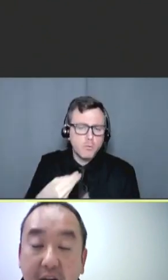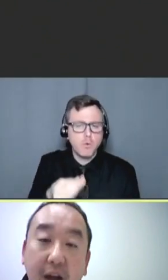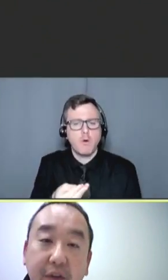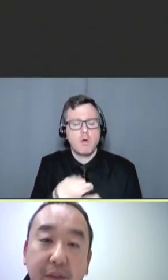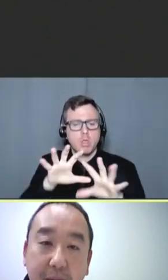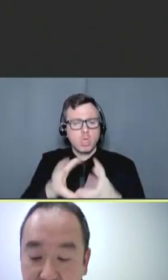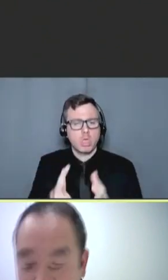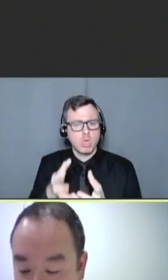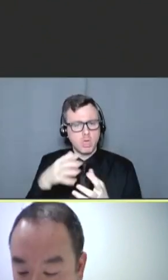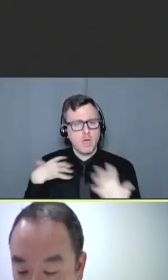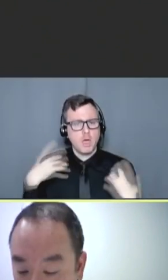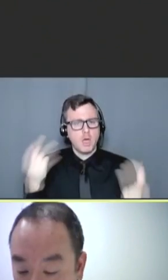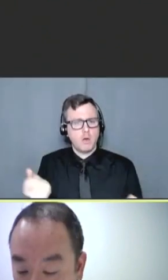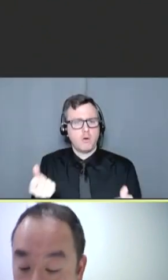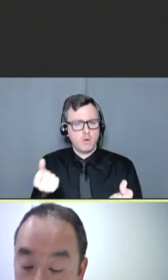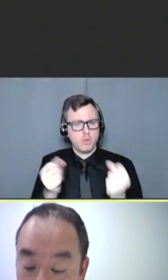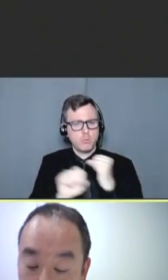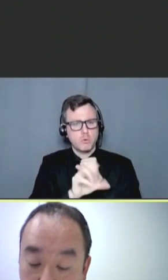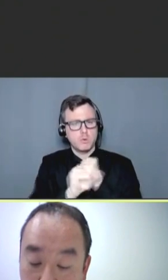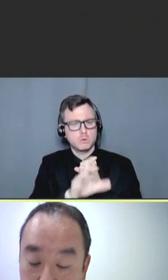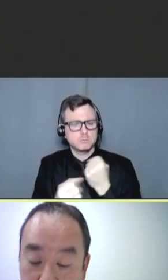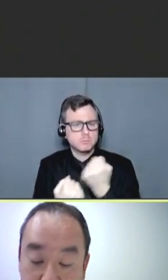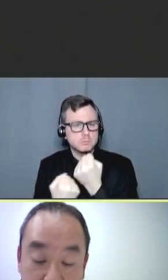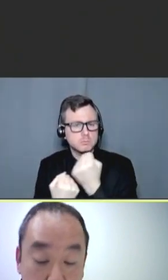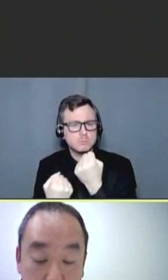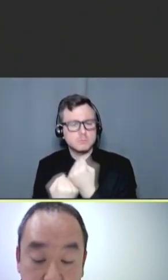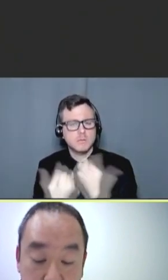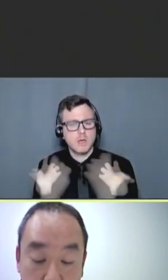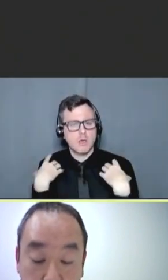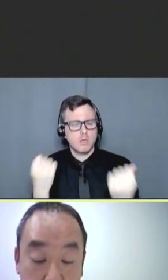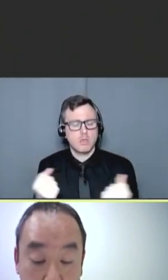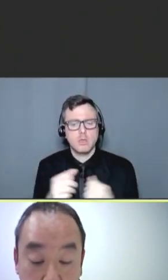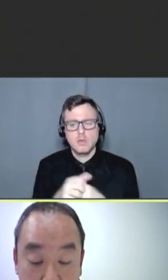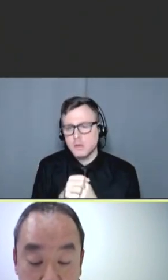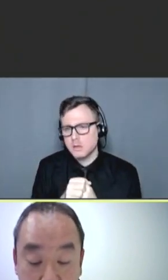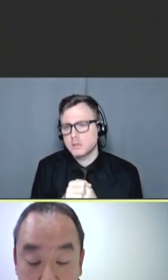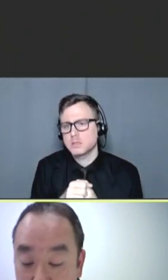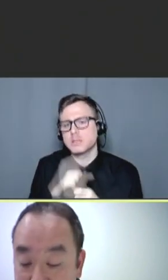"Helping People Vaccinate." This was a product of an inter-professional student project that brought